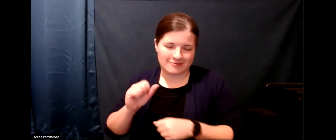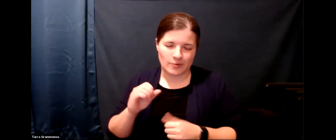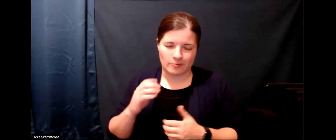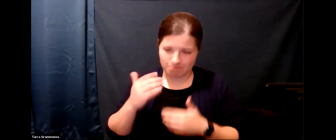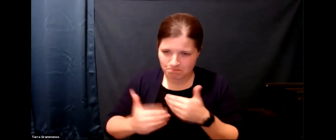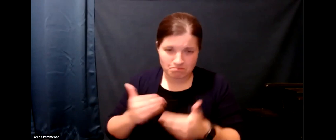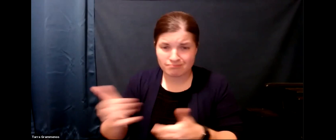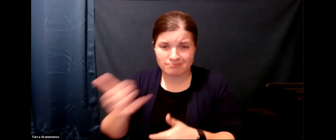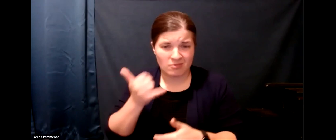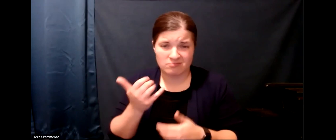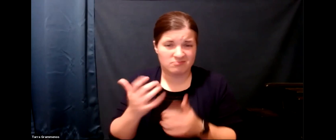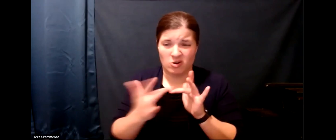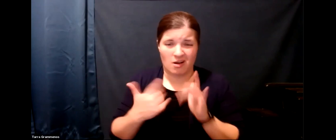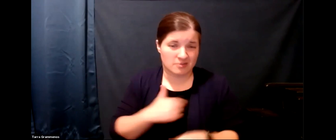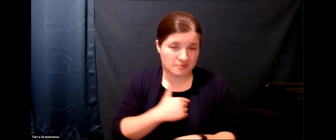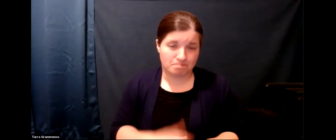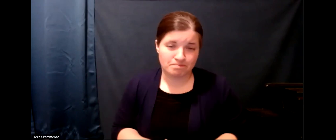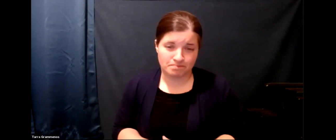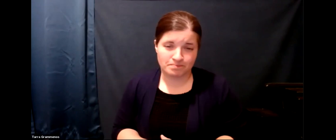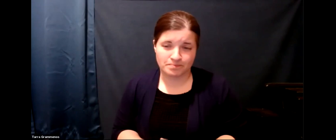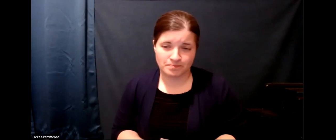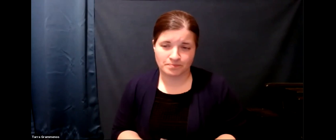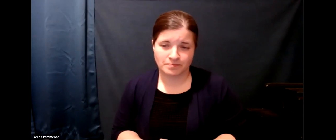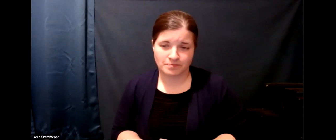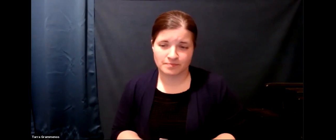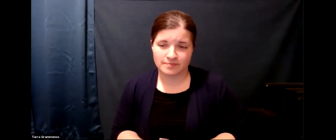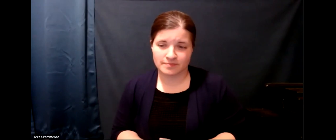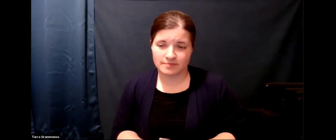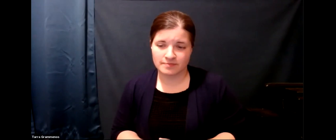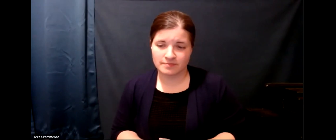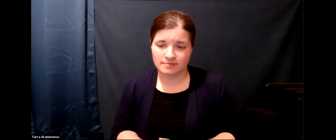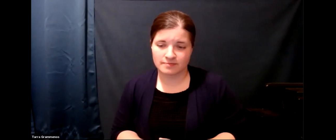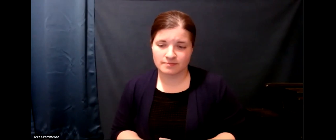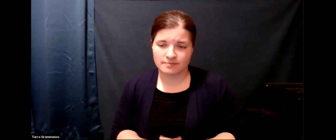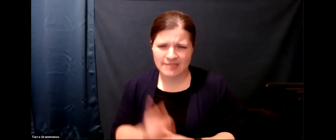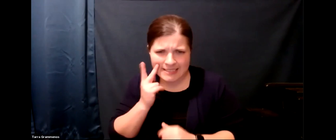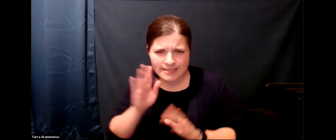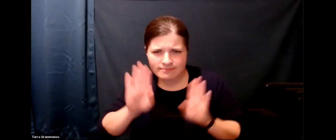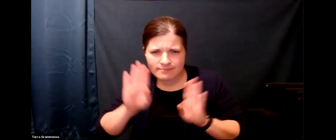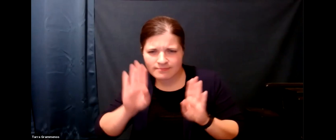Looks like there may be some questions down here?